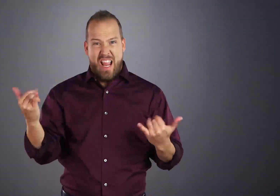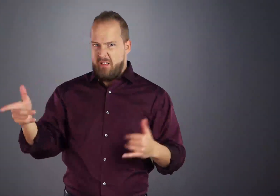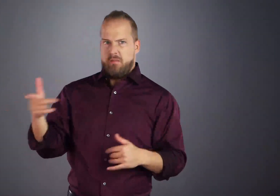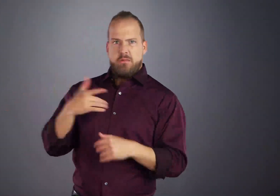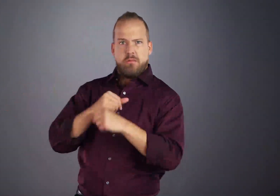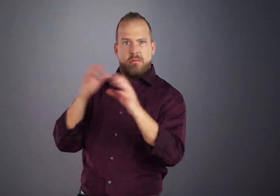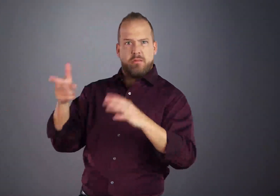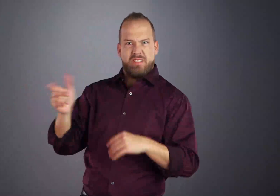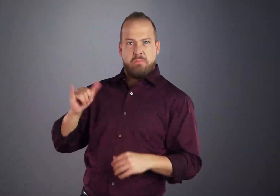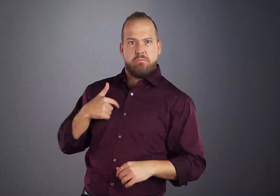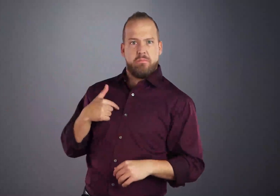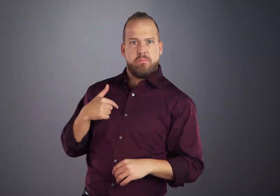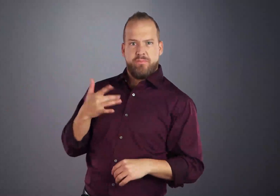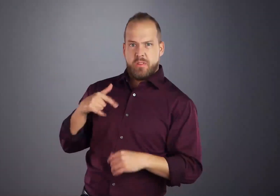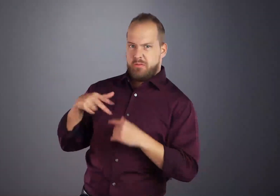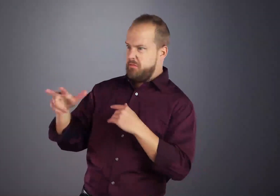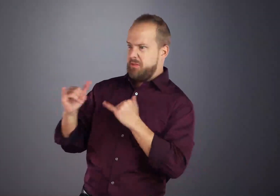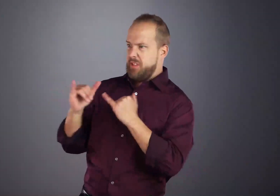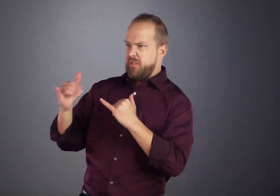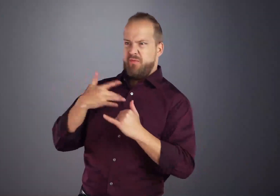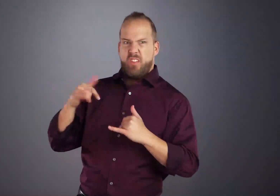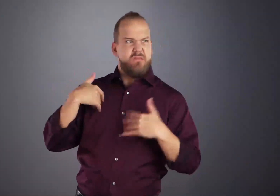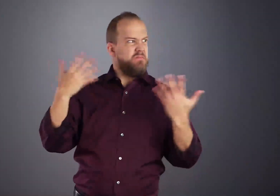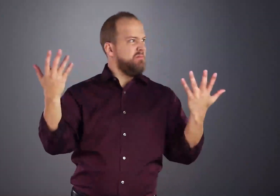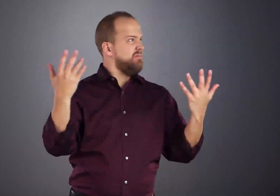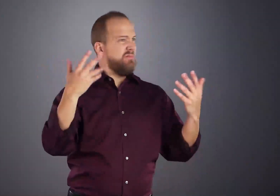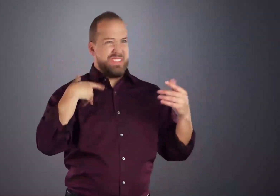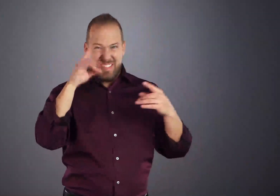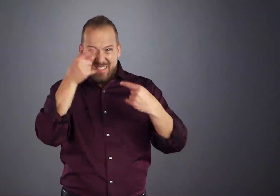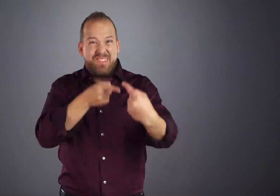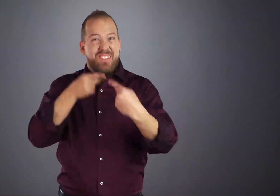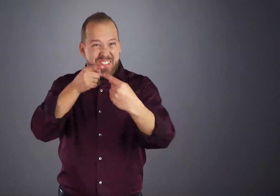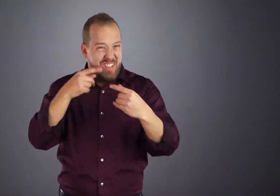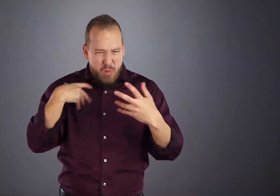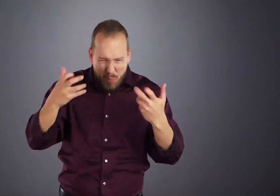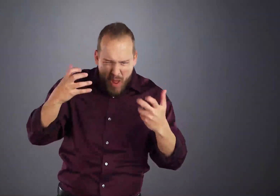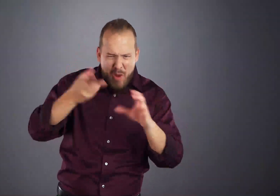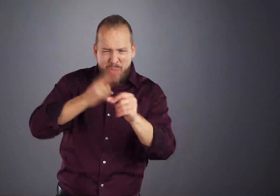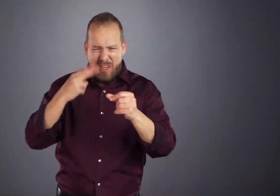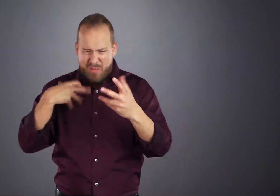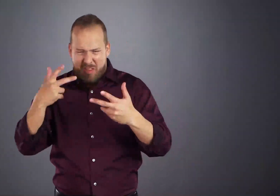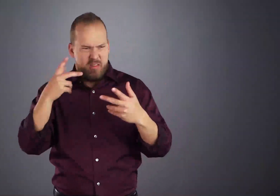Like myself, he had admitted complete defeat.